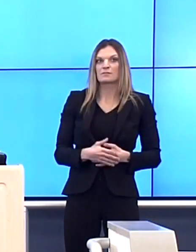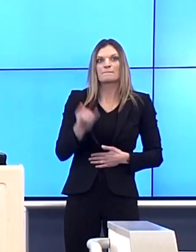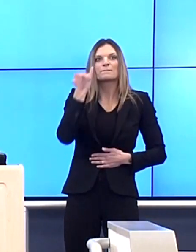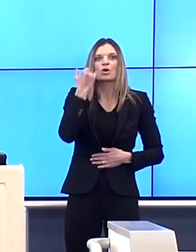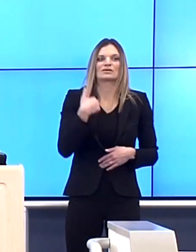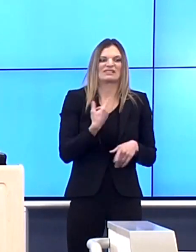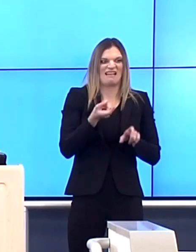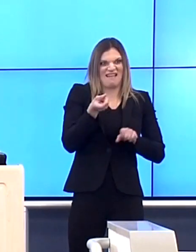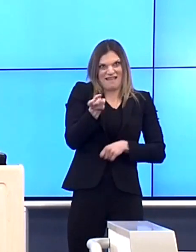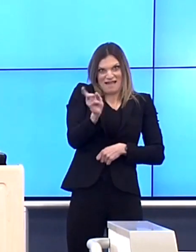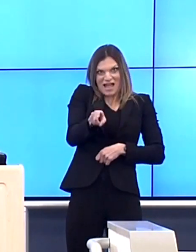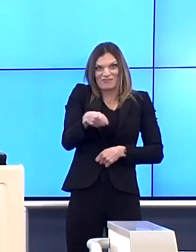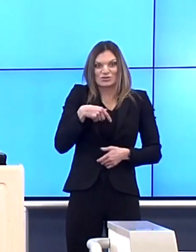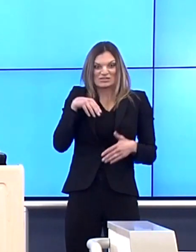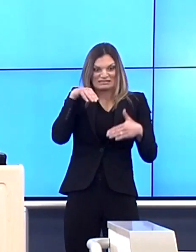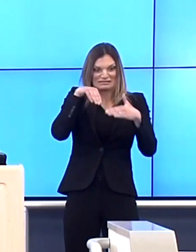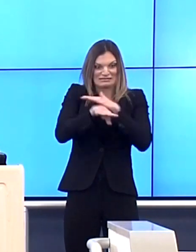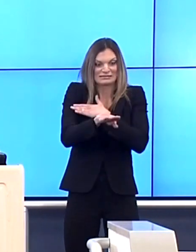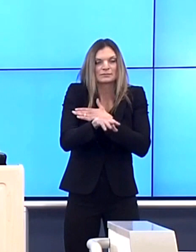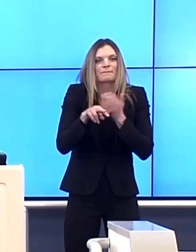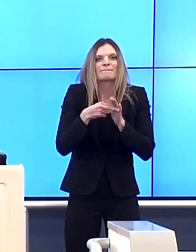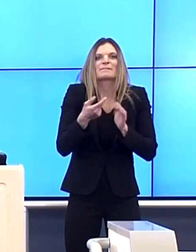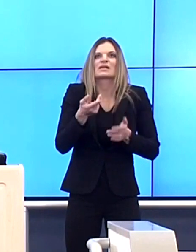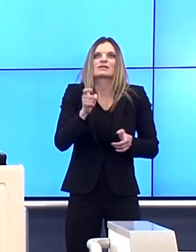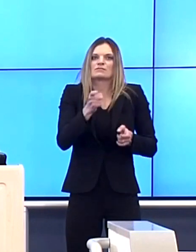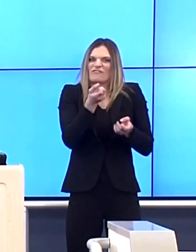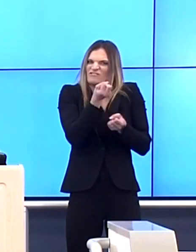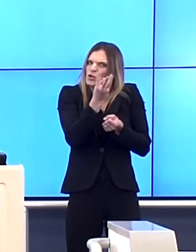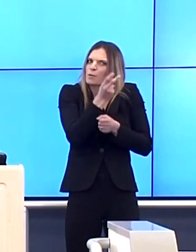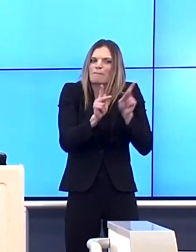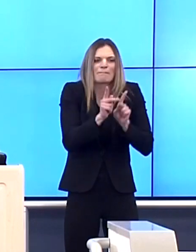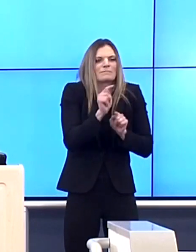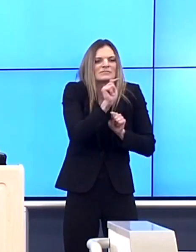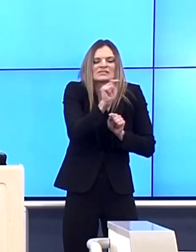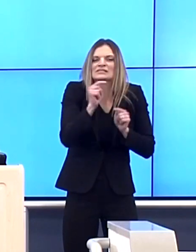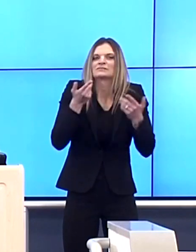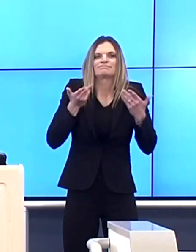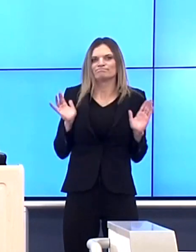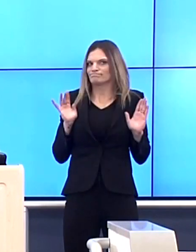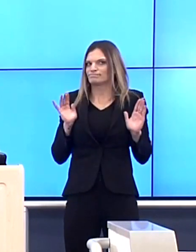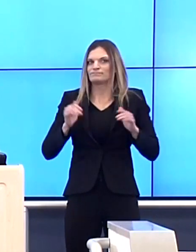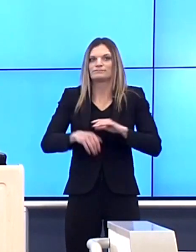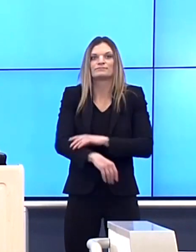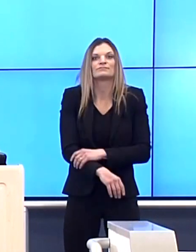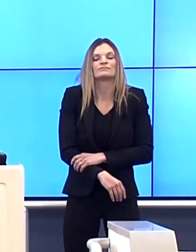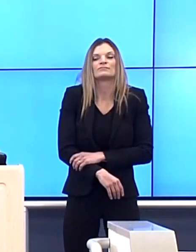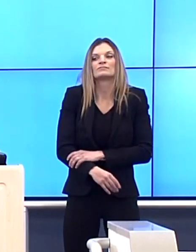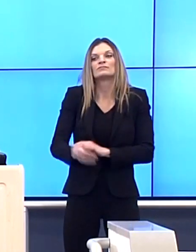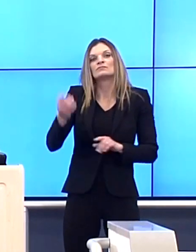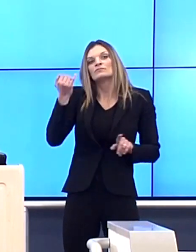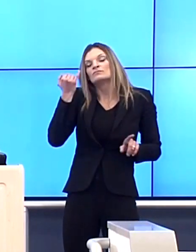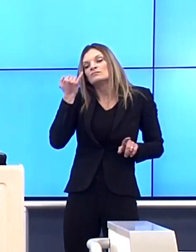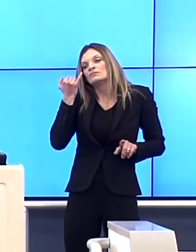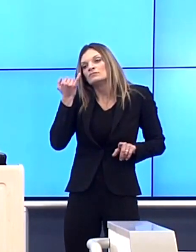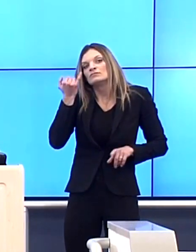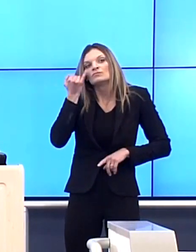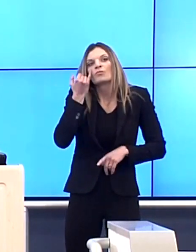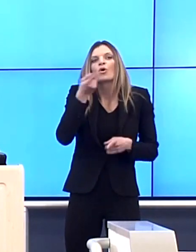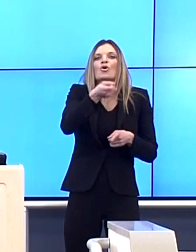AVOID INDOOR GATHERINGS IF YOU CAN. CAN. IF YOU MUST GATHER INDOORS, YOU IF YOU MUST GATHER INDOORS, YOU SHOULD NOT BE INTERACTING WITH SHOULD NOT BE INTERACTING WITH MORE THAN ONE HOUSEHOLD. MORE THAN ONE HOUSEHOLD. AND MAKE SURE NO ONE IN EITHER